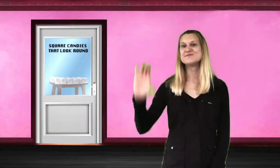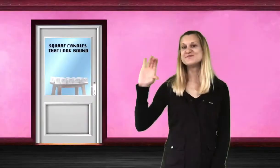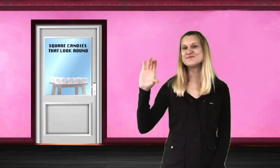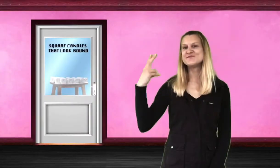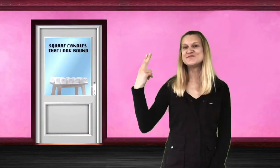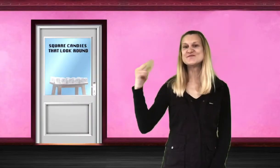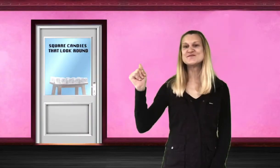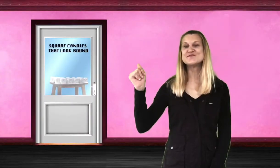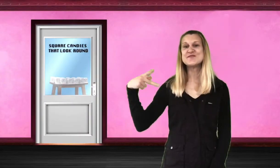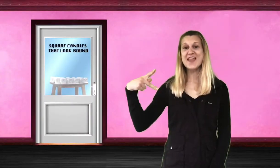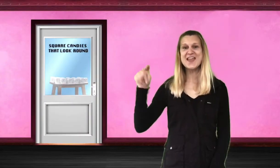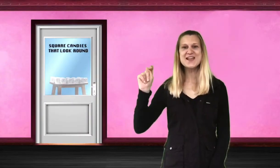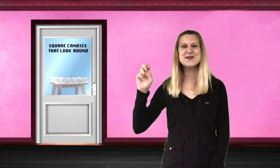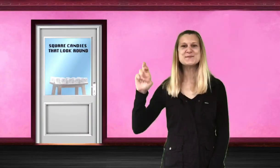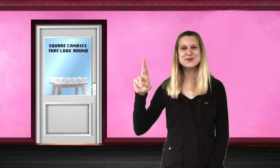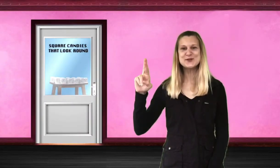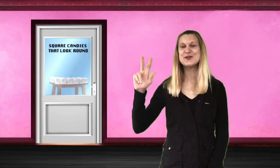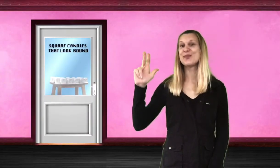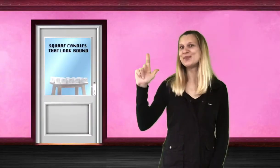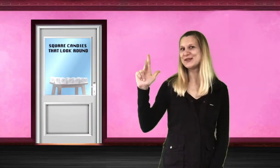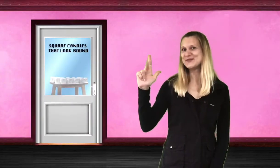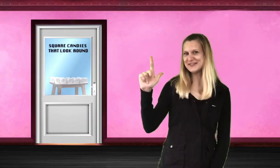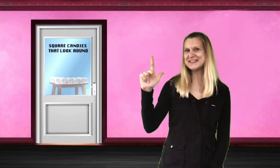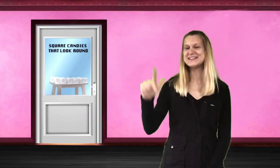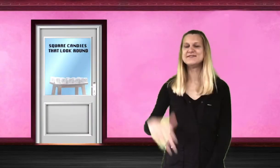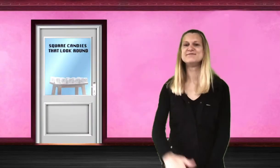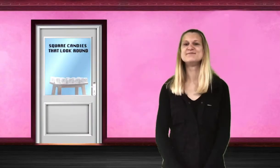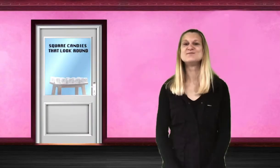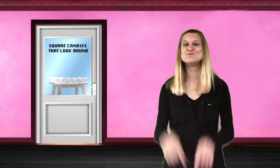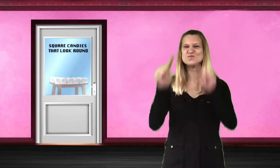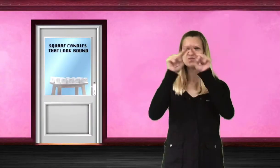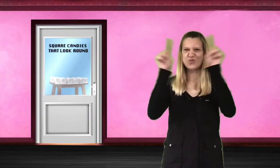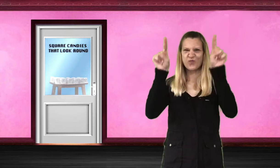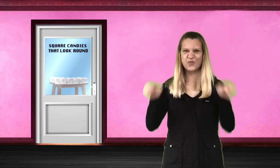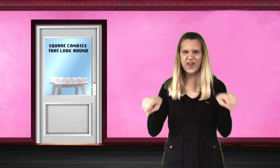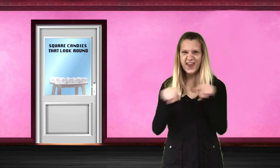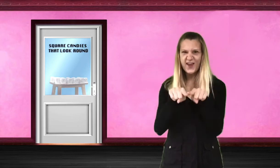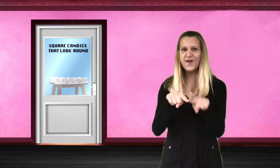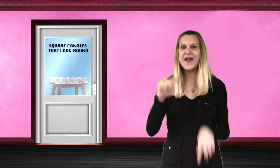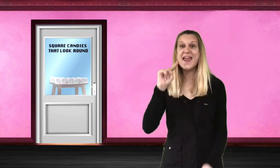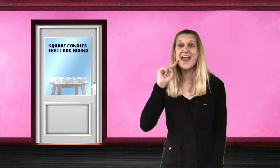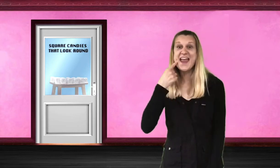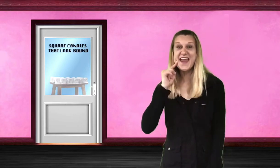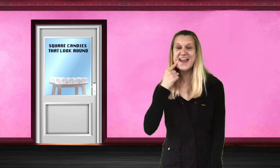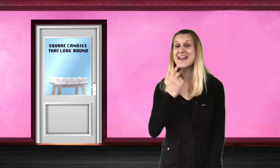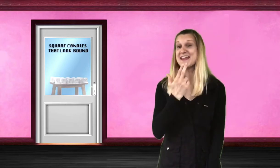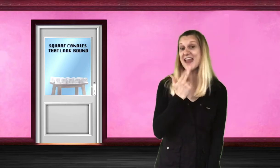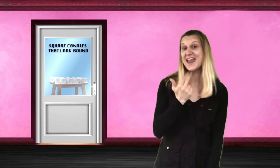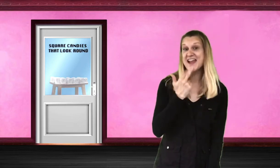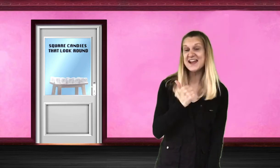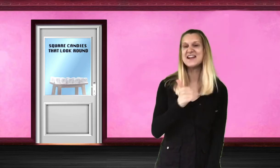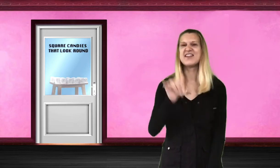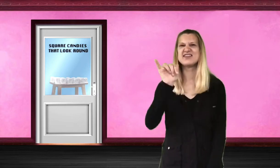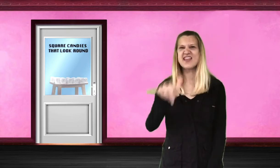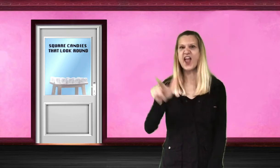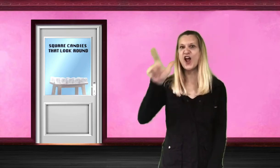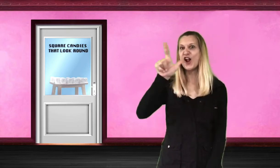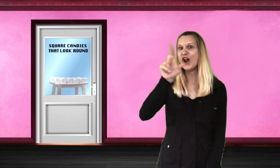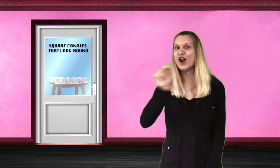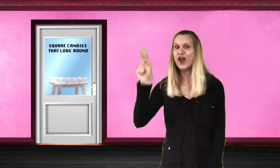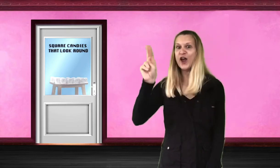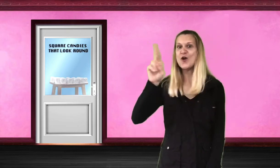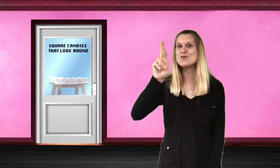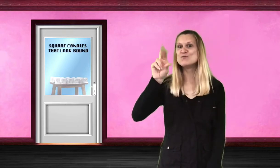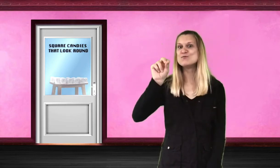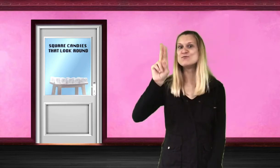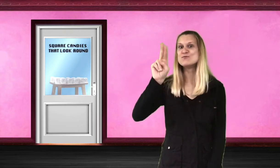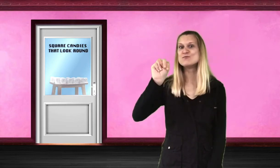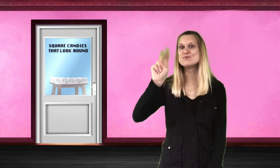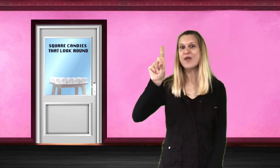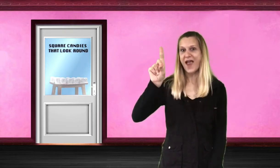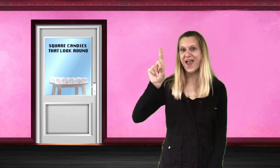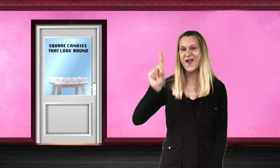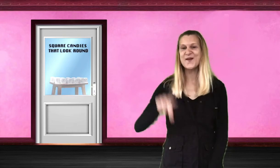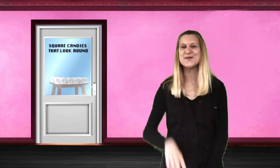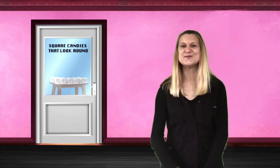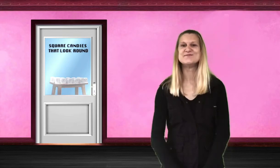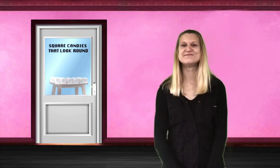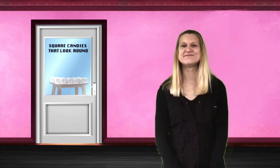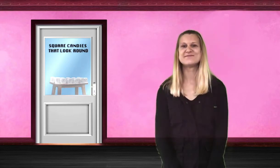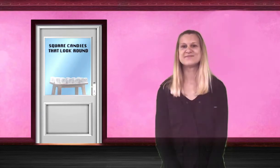Chapter 23: "Square Candies That Look Round"